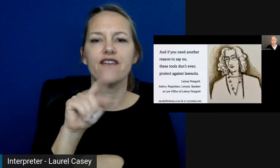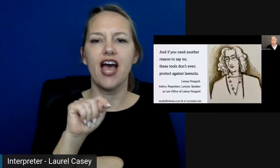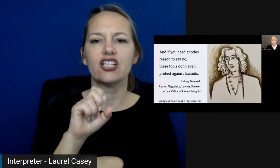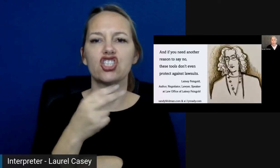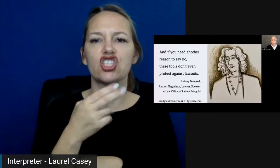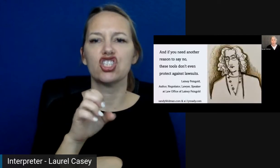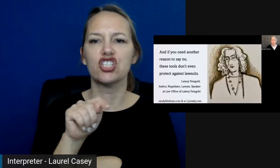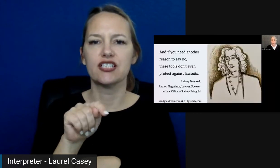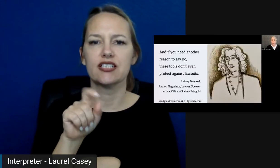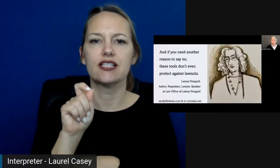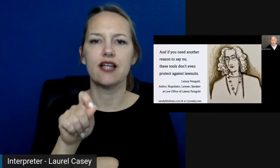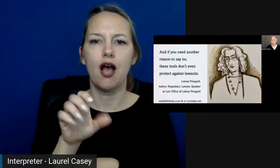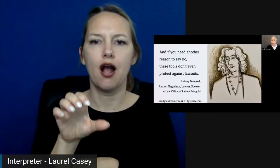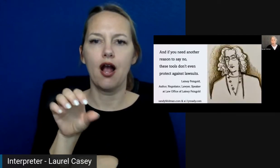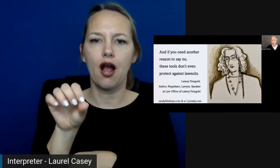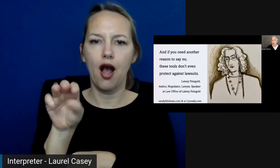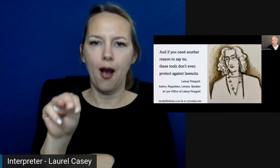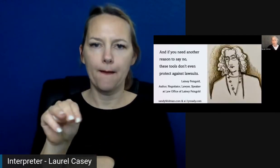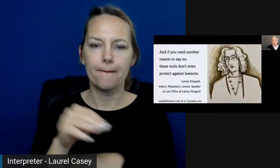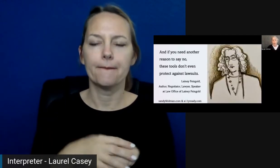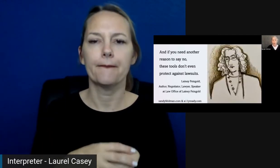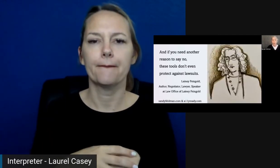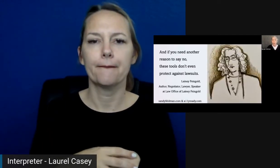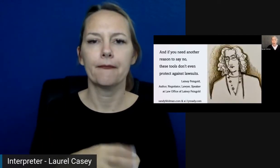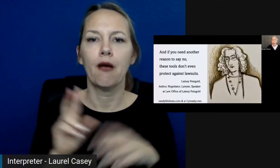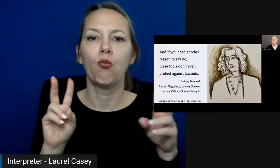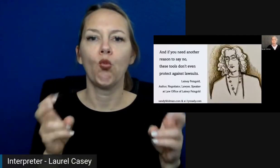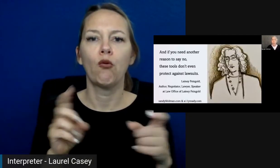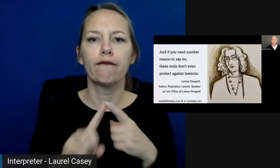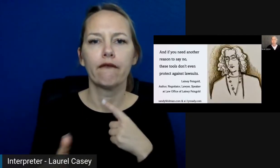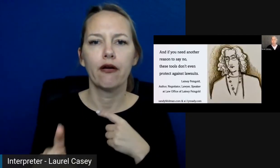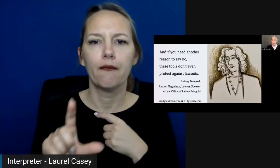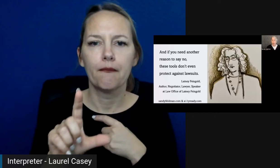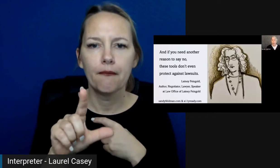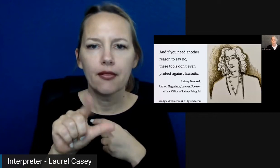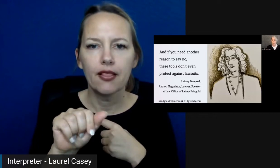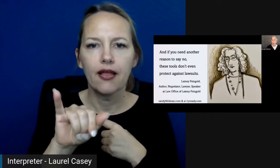So, a quote in here from Lainey Feingold who is an American lawyer